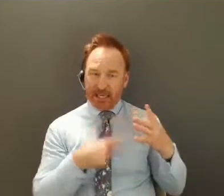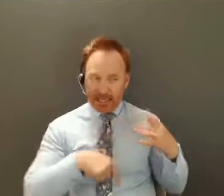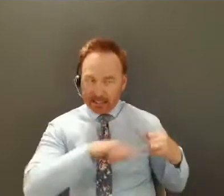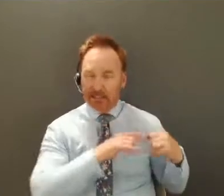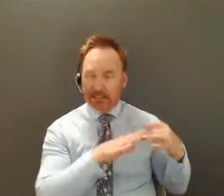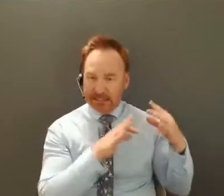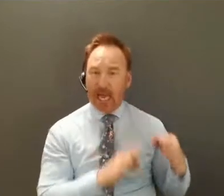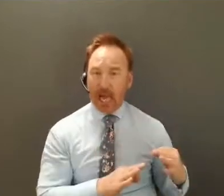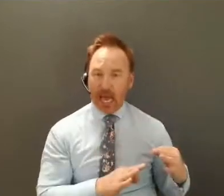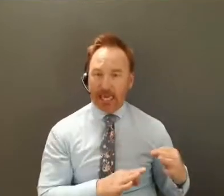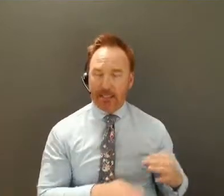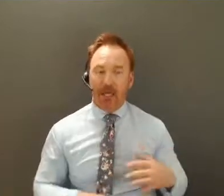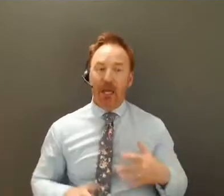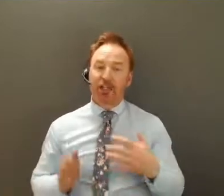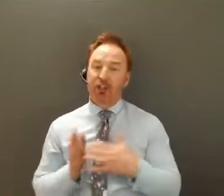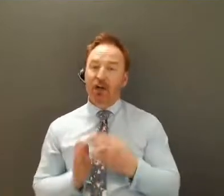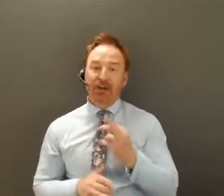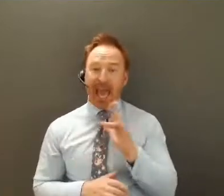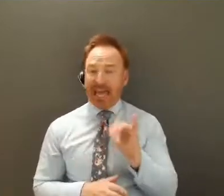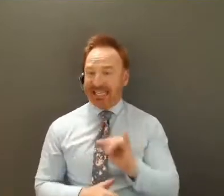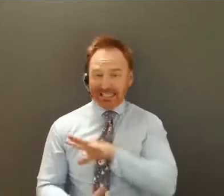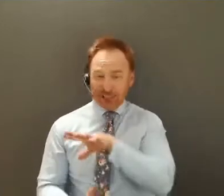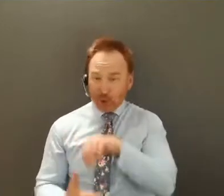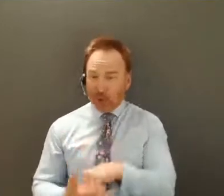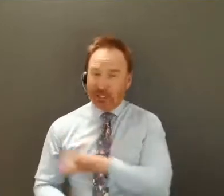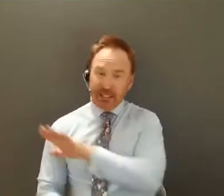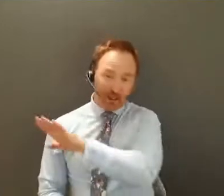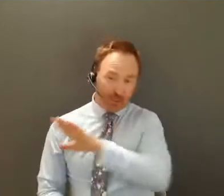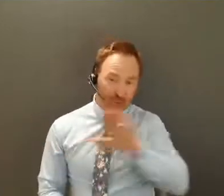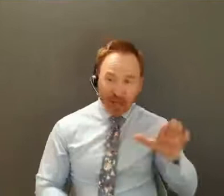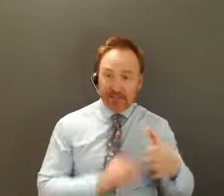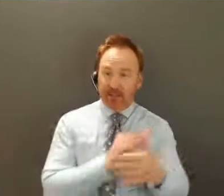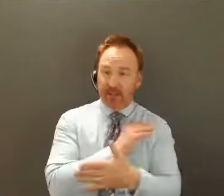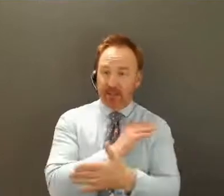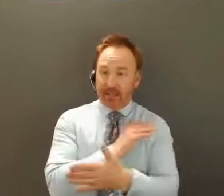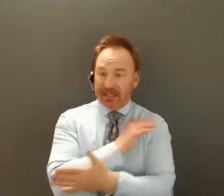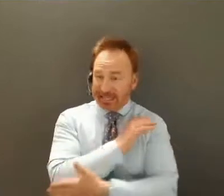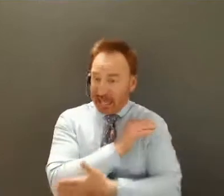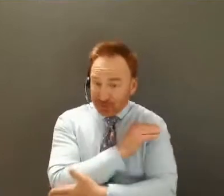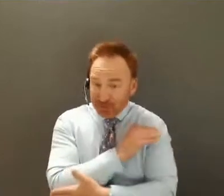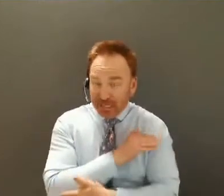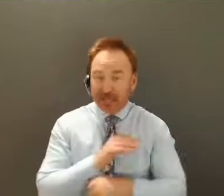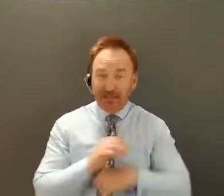You will have some people that don't in any community but you